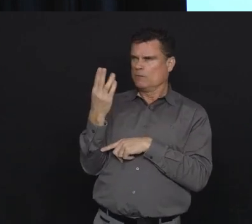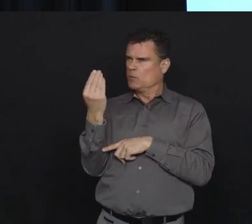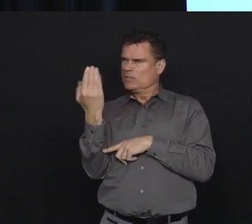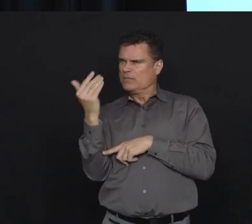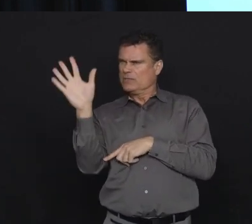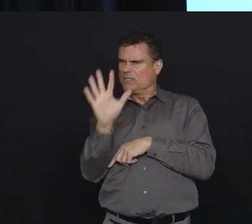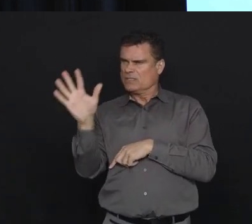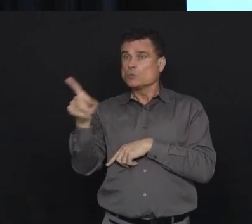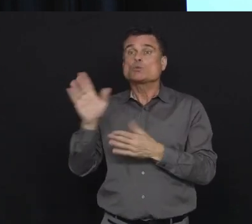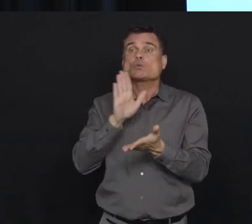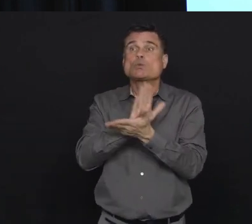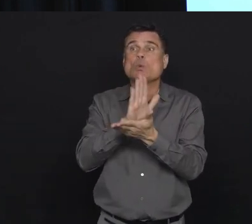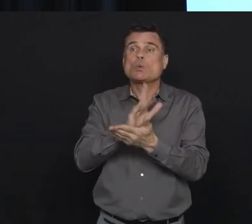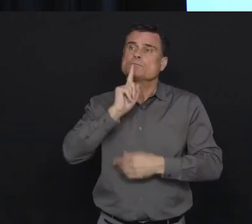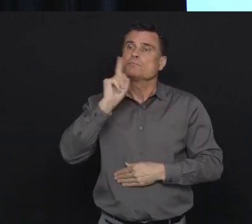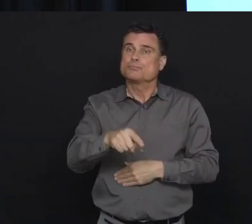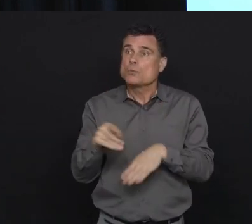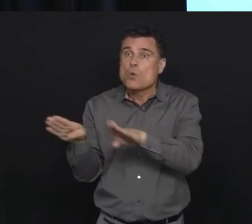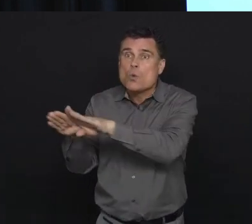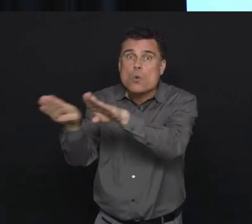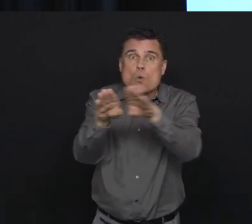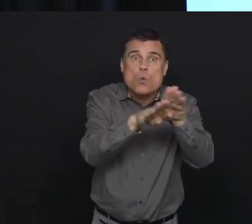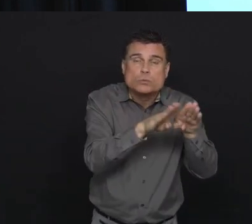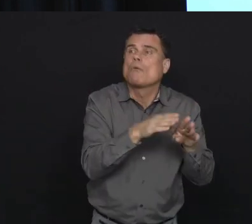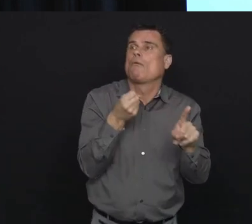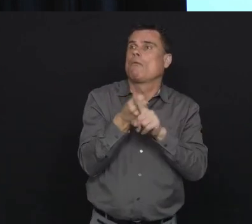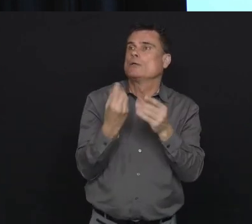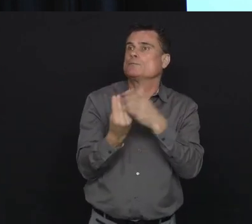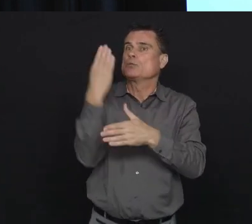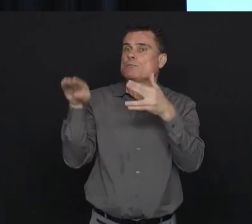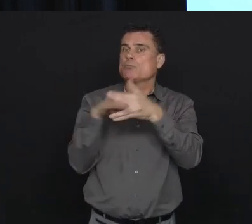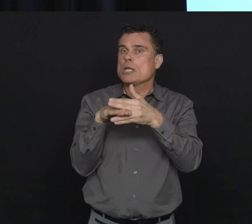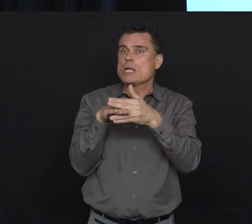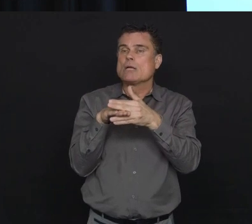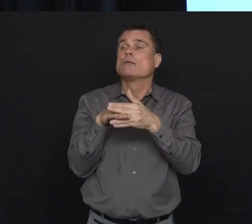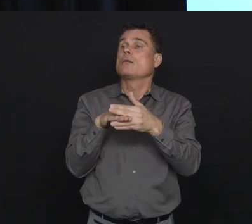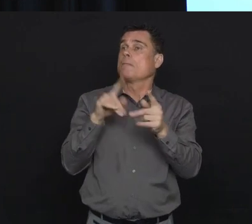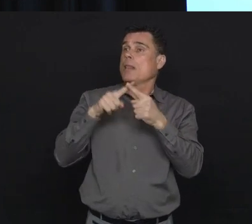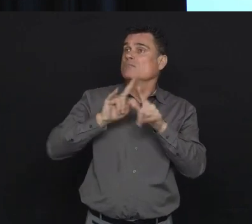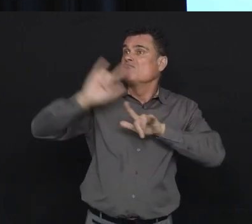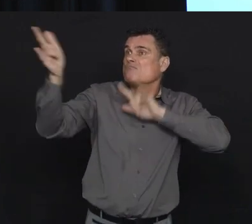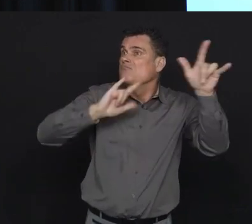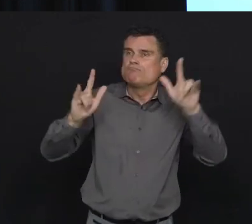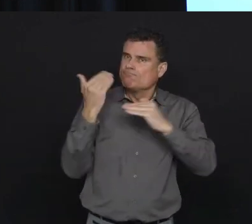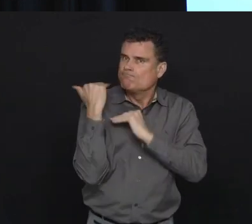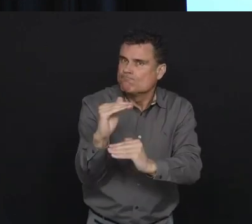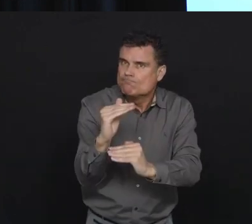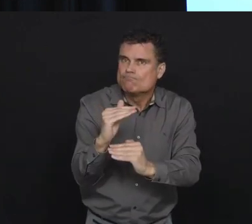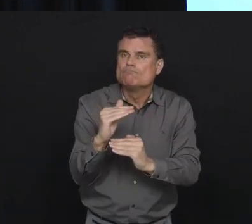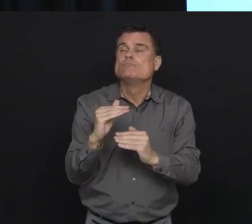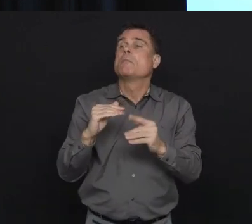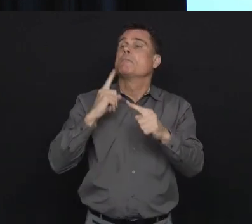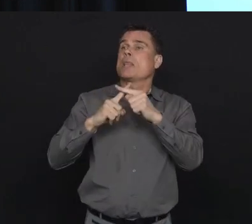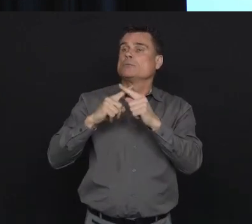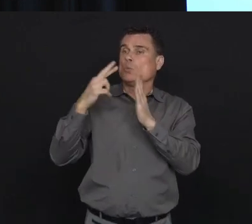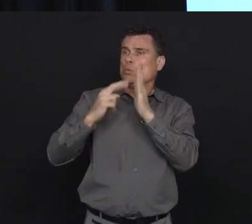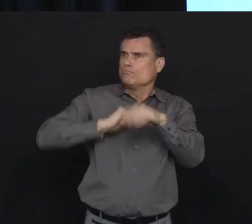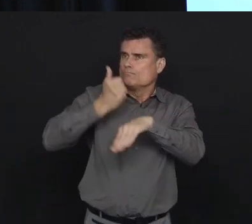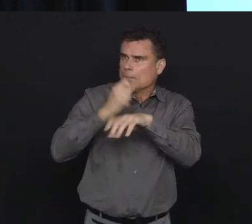implementations of our social distancing starting to get that message out. It is of course, as we